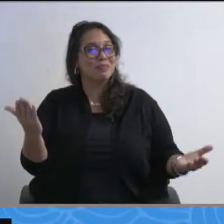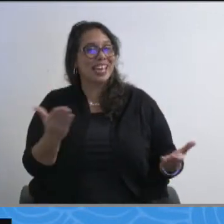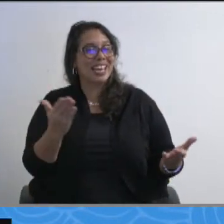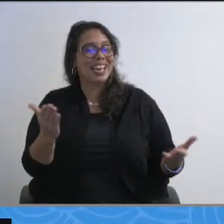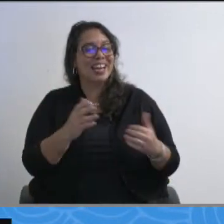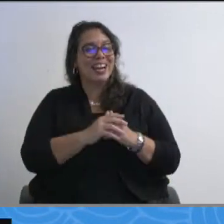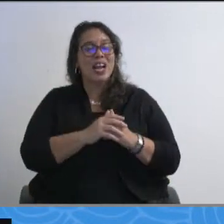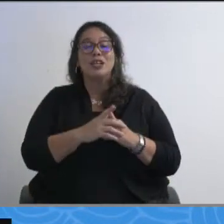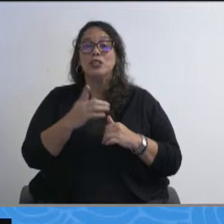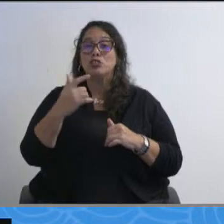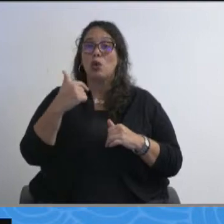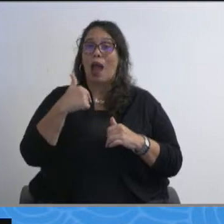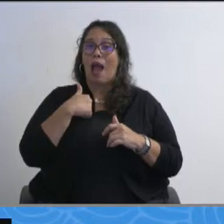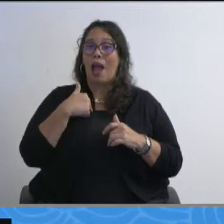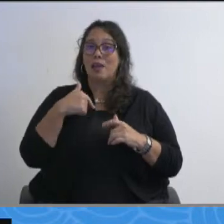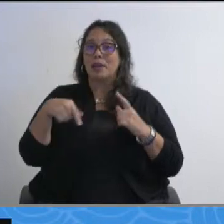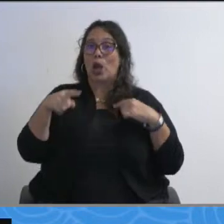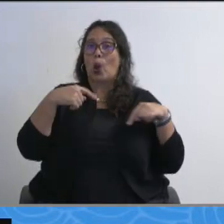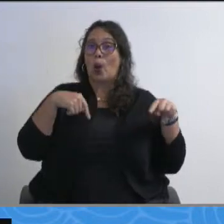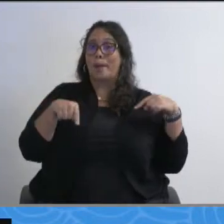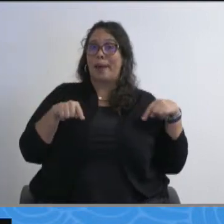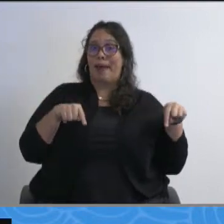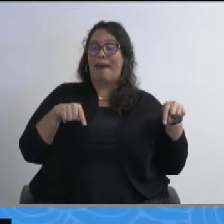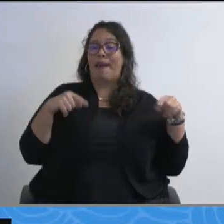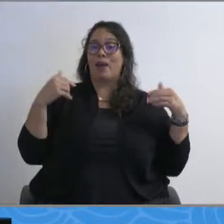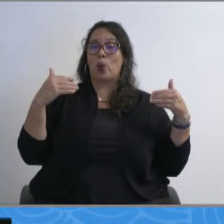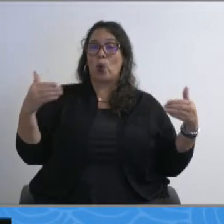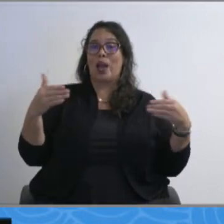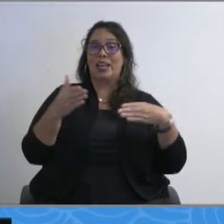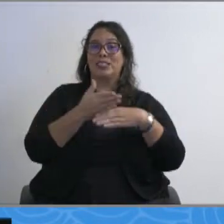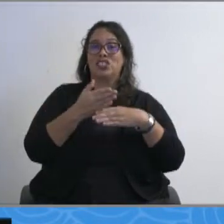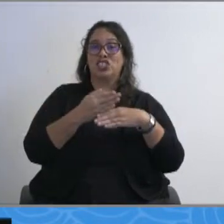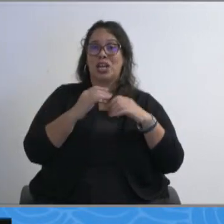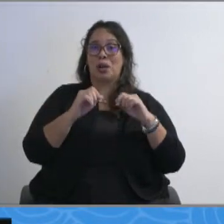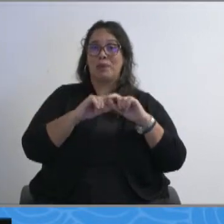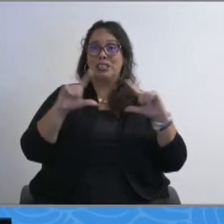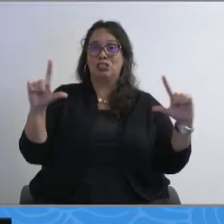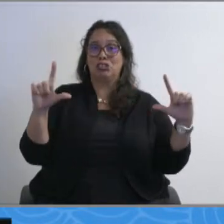So, I am gonna go back. And I'm gonna go ahead and share my screen now.